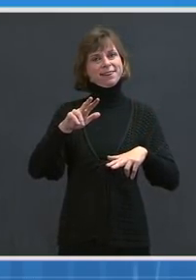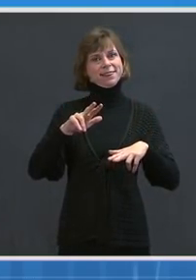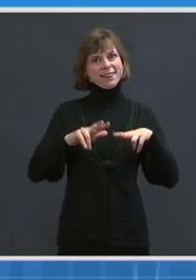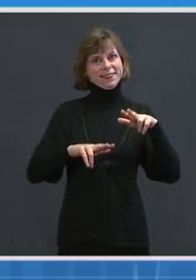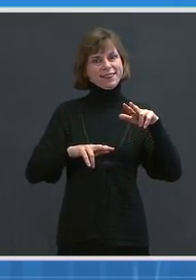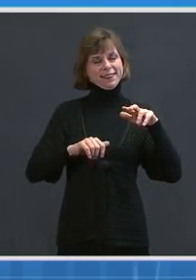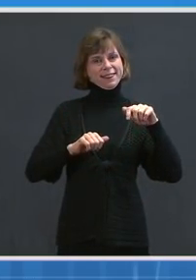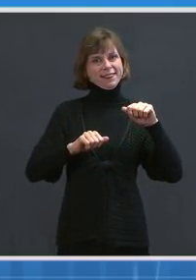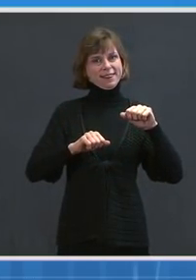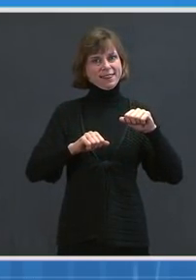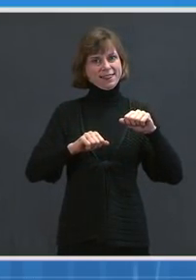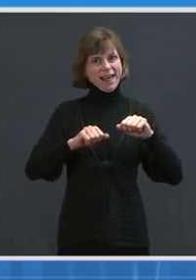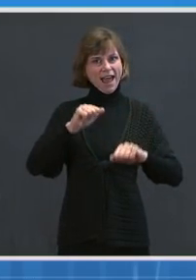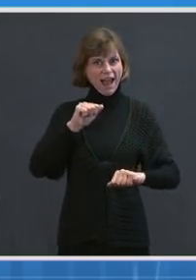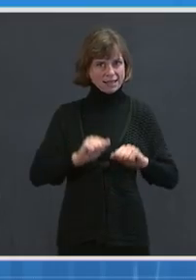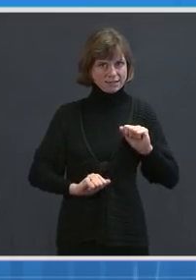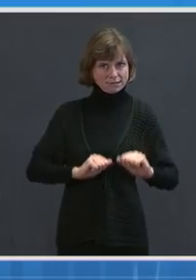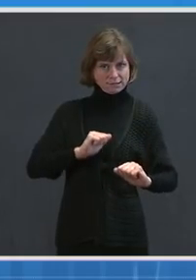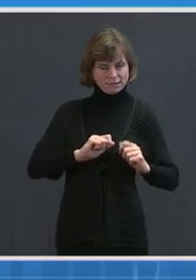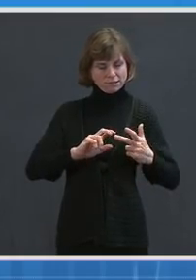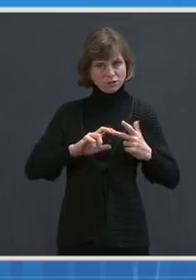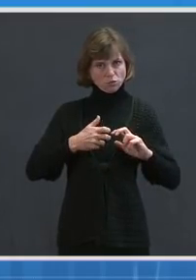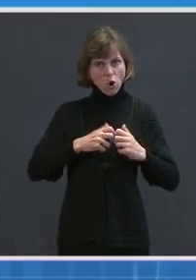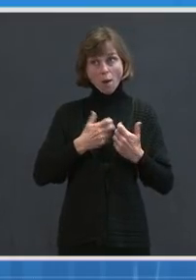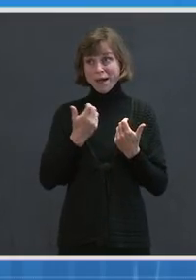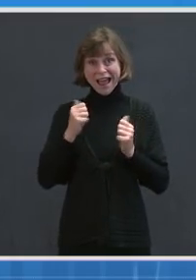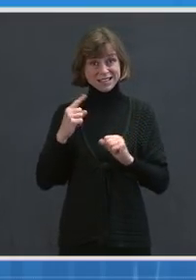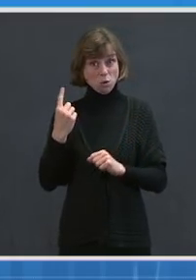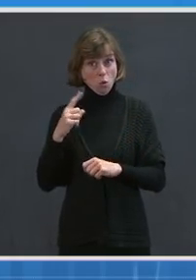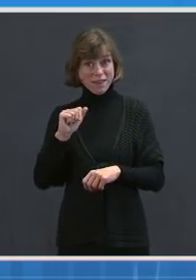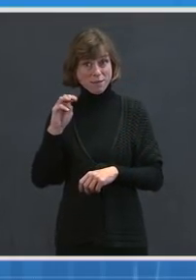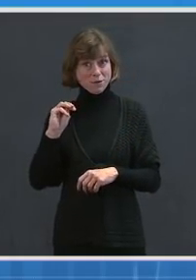And on the hesitancy: Has anyone in this administration tried reaching out to President Trump,